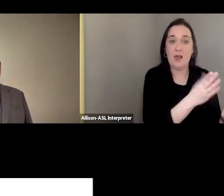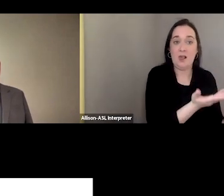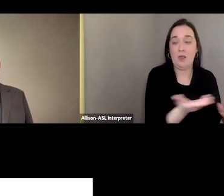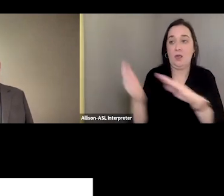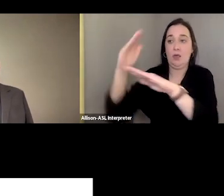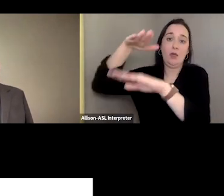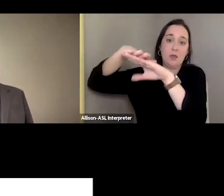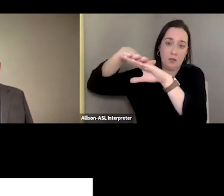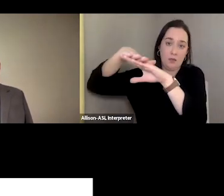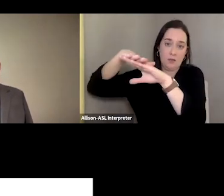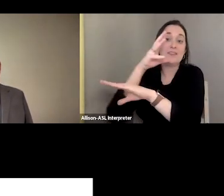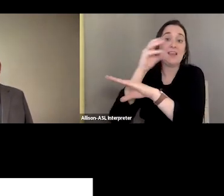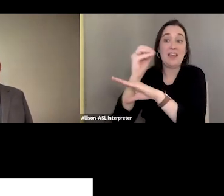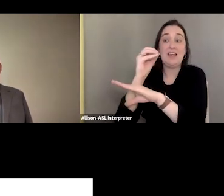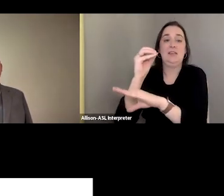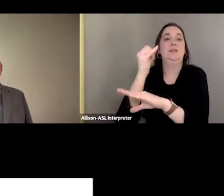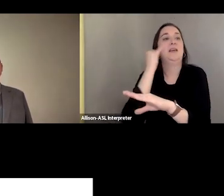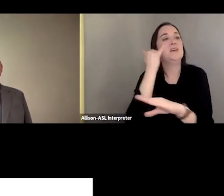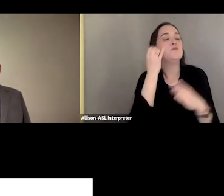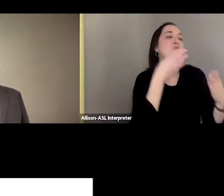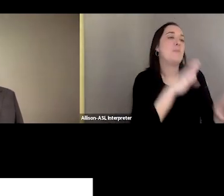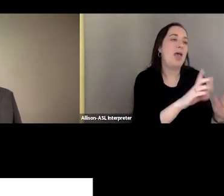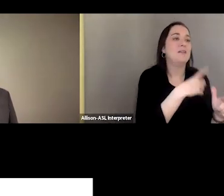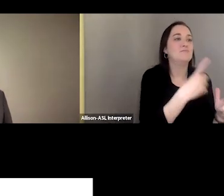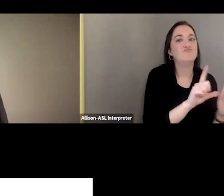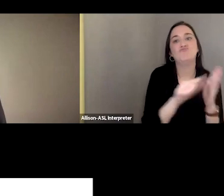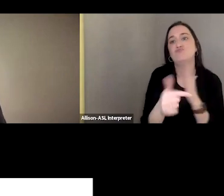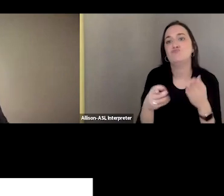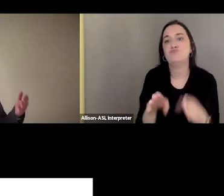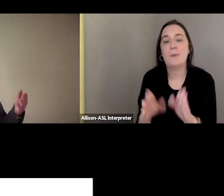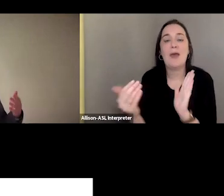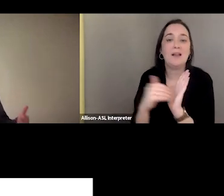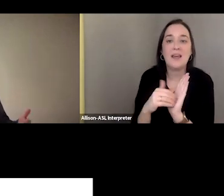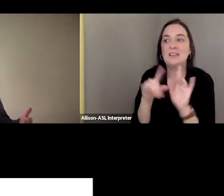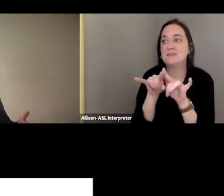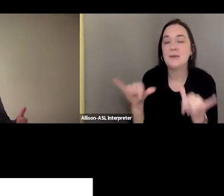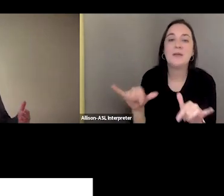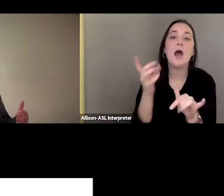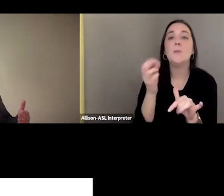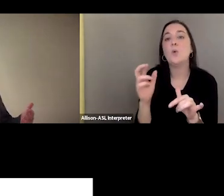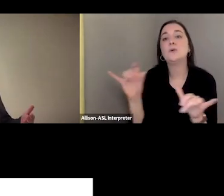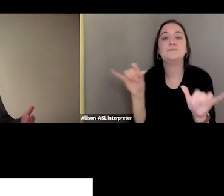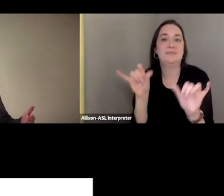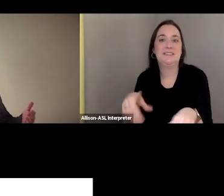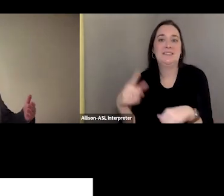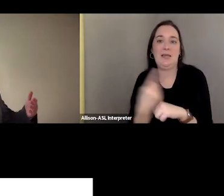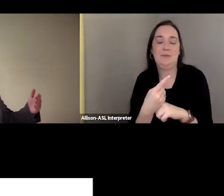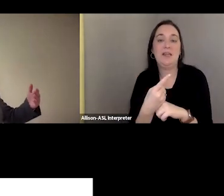that they actually sports. But we also found for those same, same individuals, we were asking well-being questions, because sometimes people tell us that,